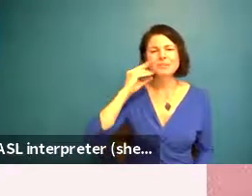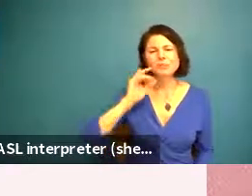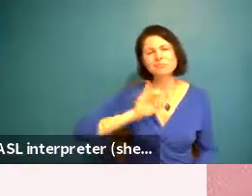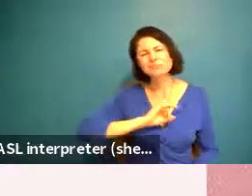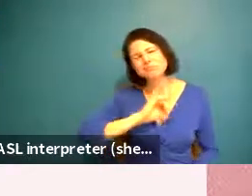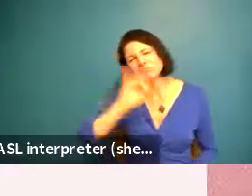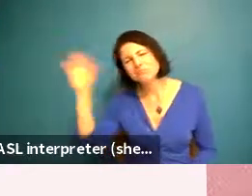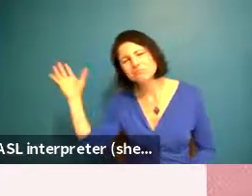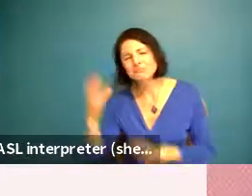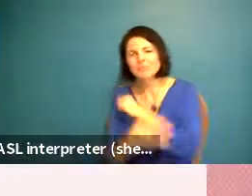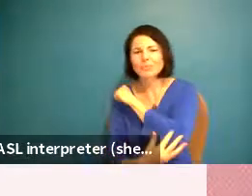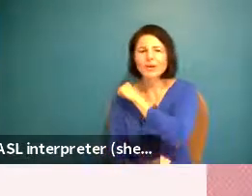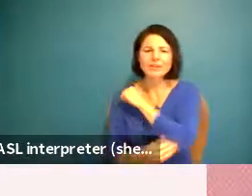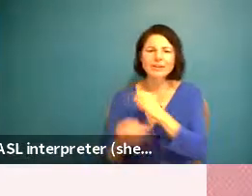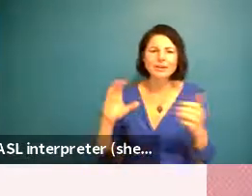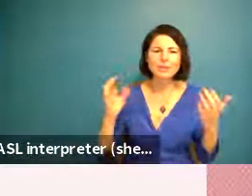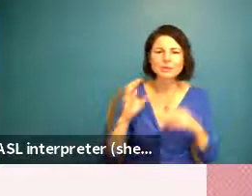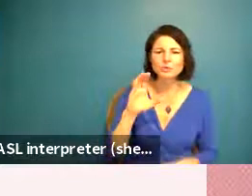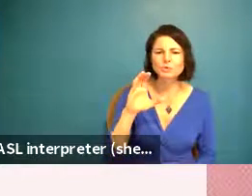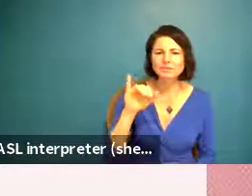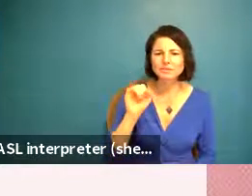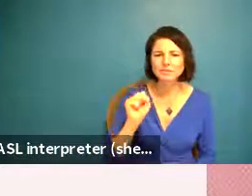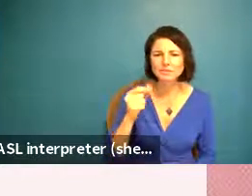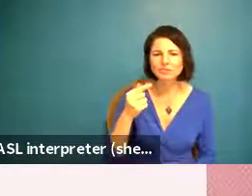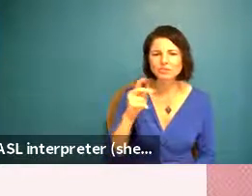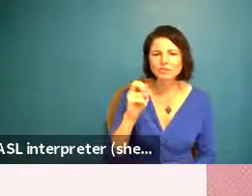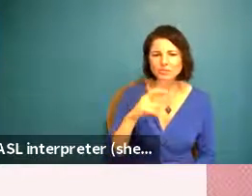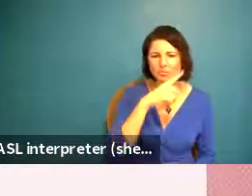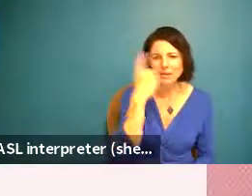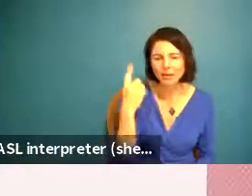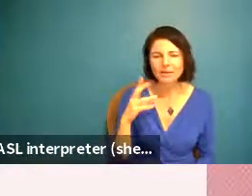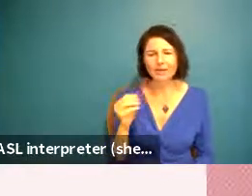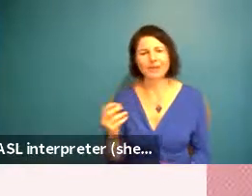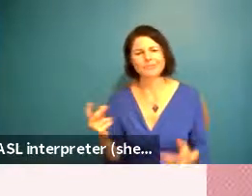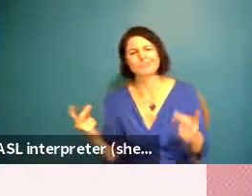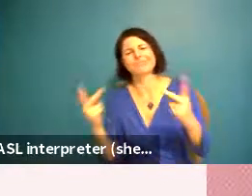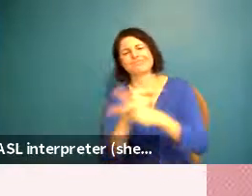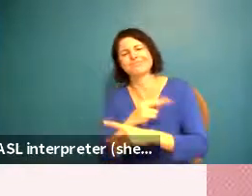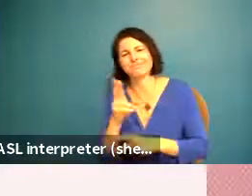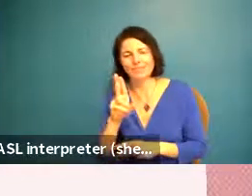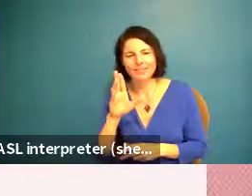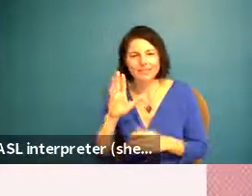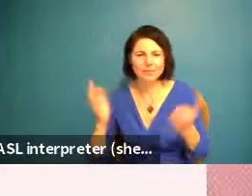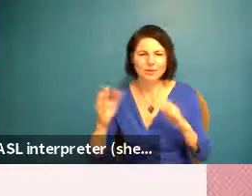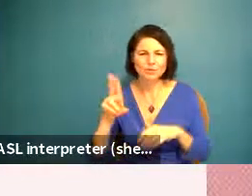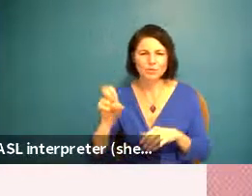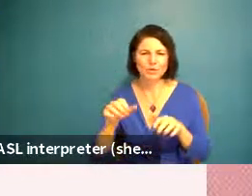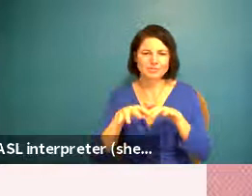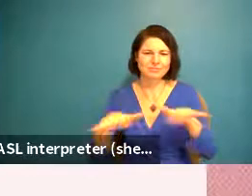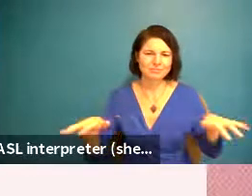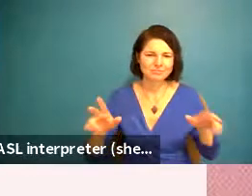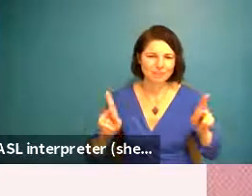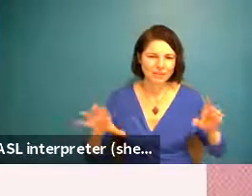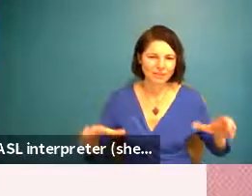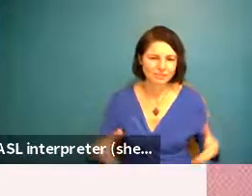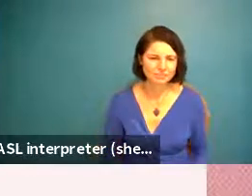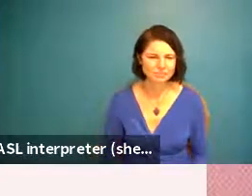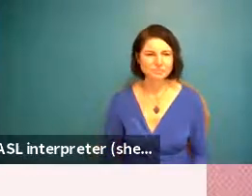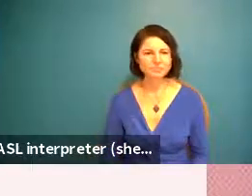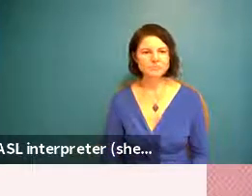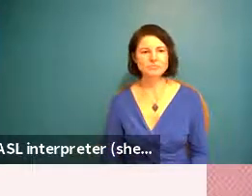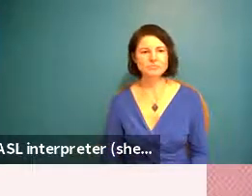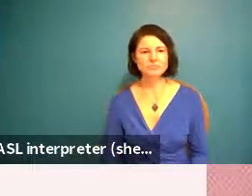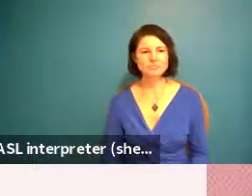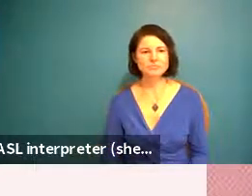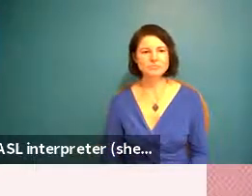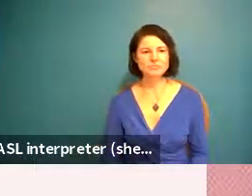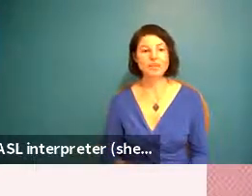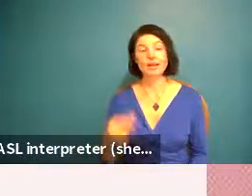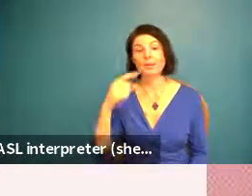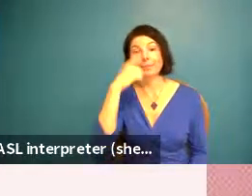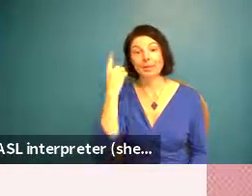cisgender black people and much more so than the US general population. Black trans people are also devastatingly affected by HIV, AIDS,